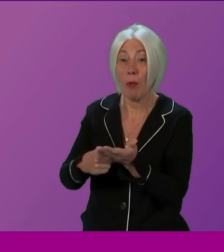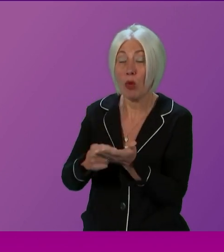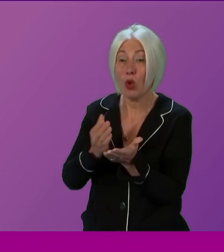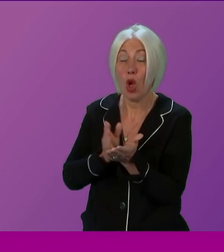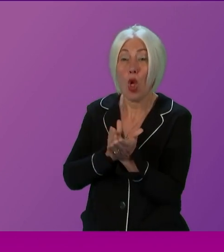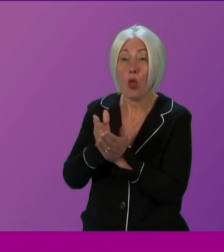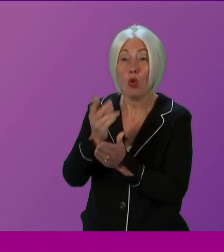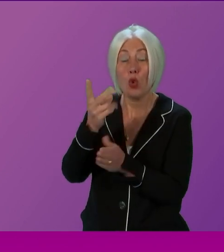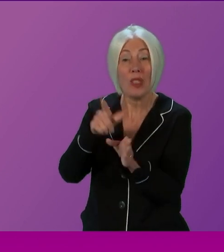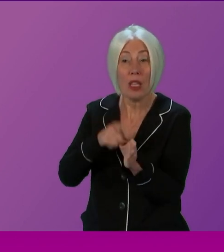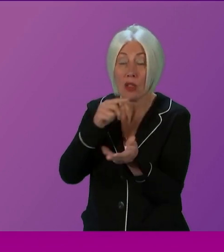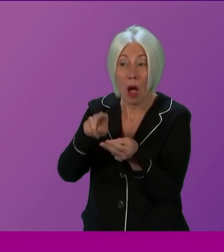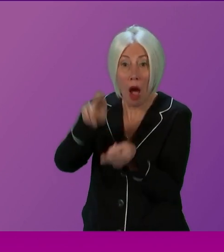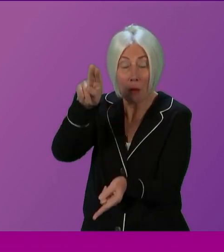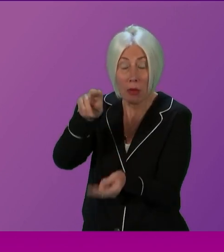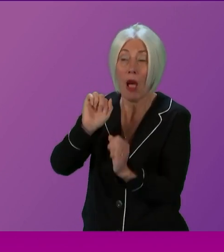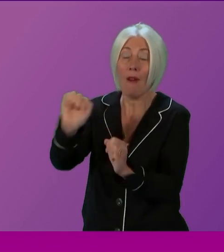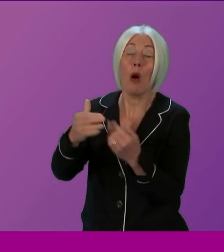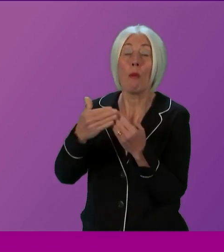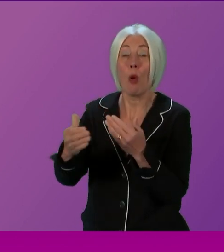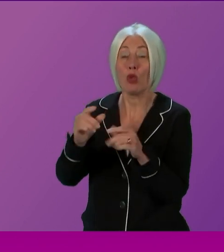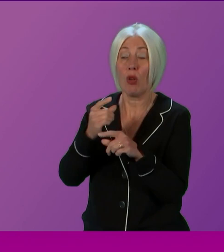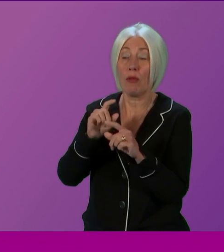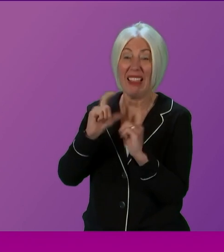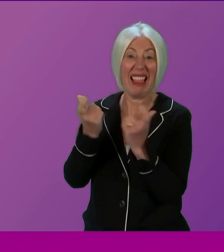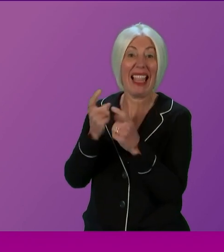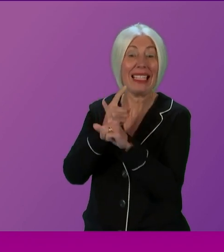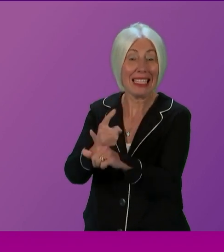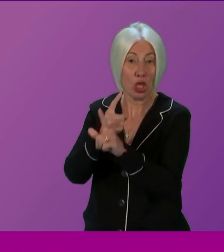the 70 per cent of classroom teachers at the top of their main grade scale.